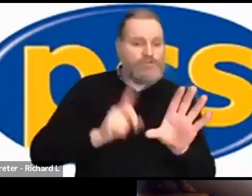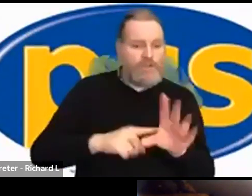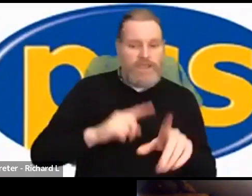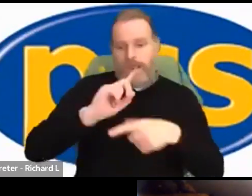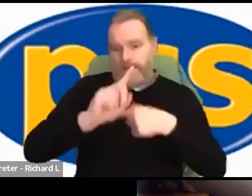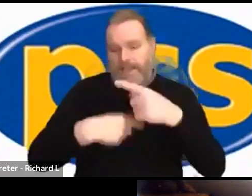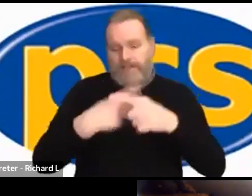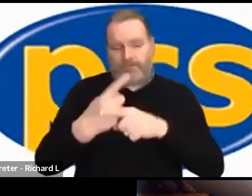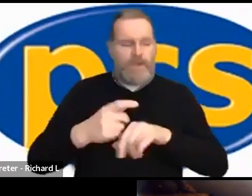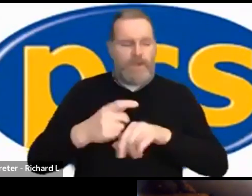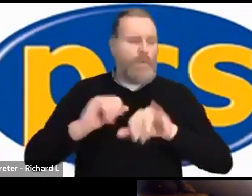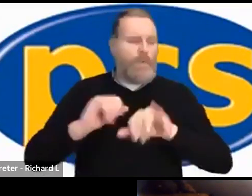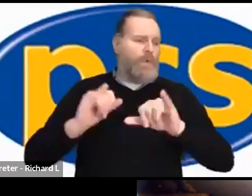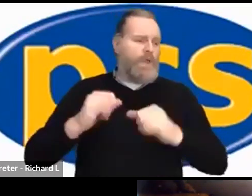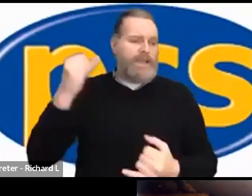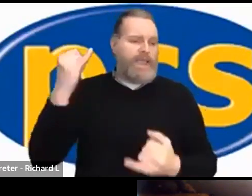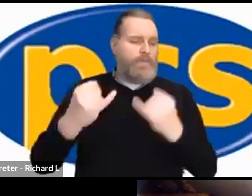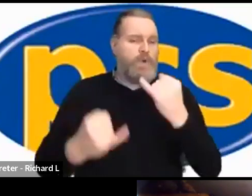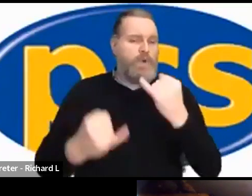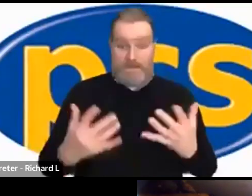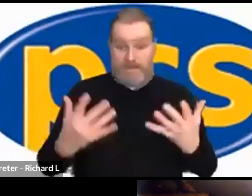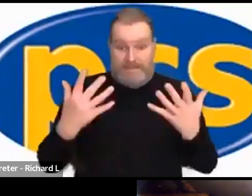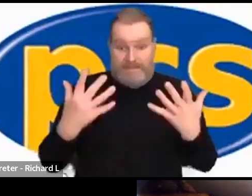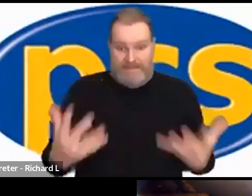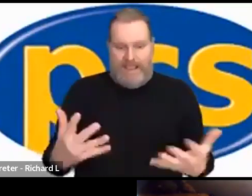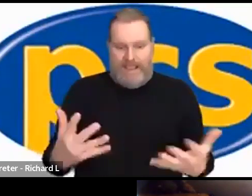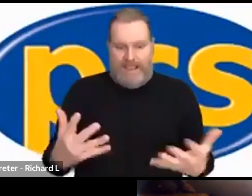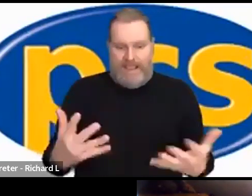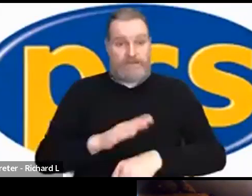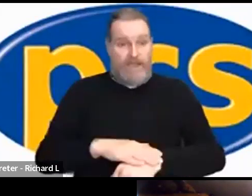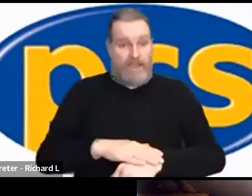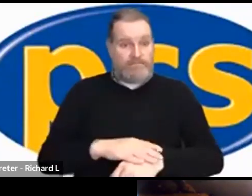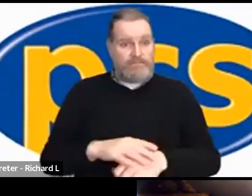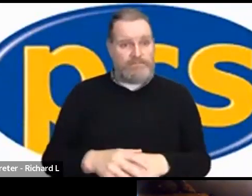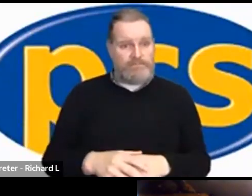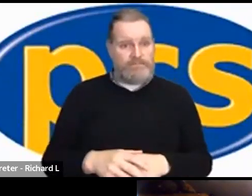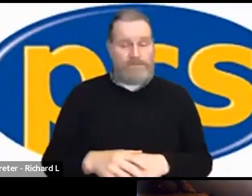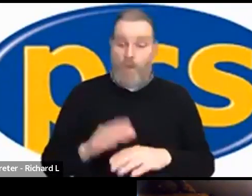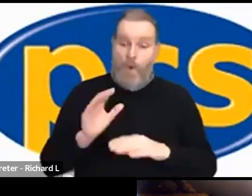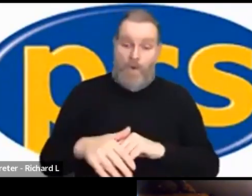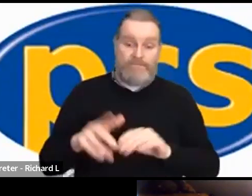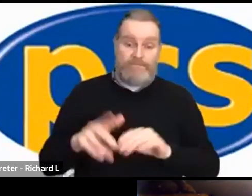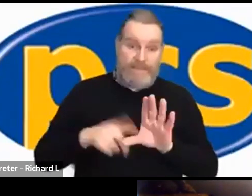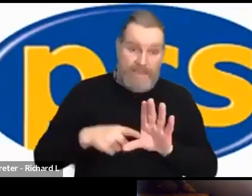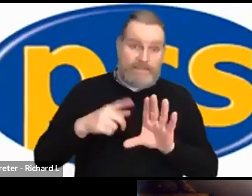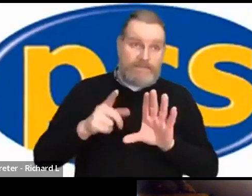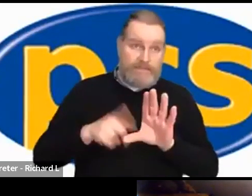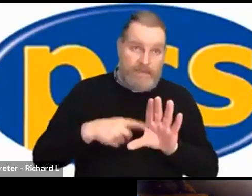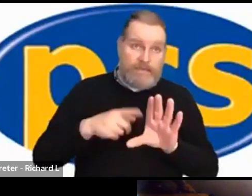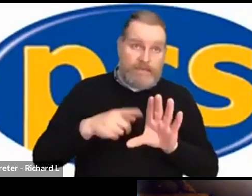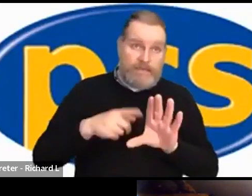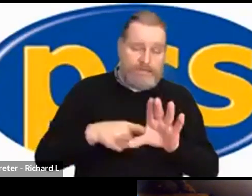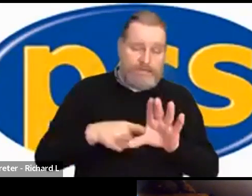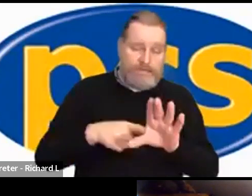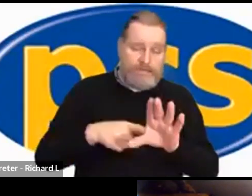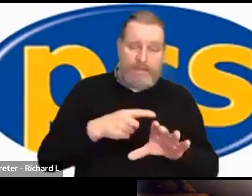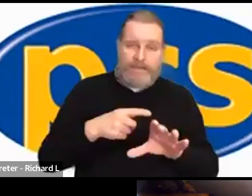after will potentially be equally as bleak. So this is our moment. We found it difficult over years to over years to be the